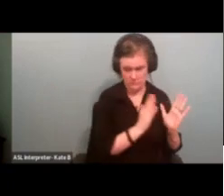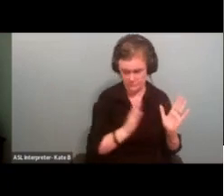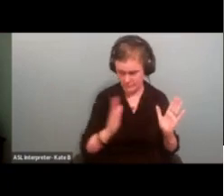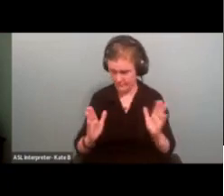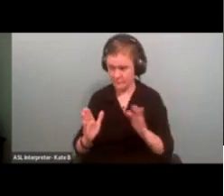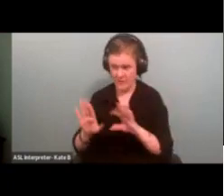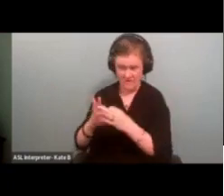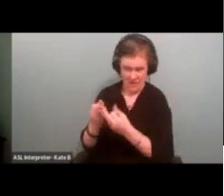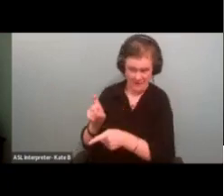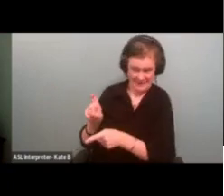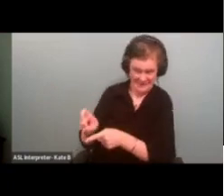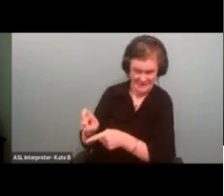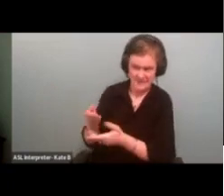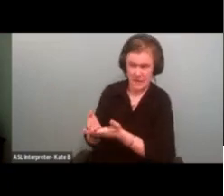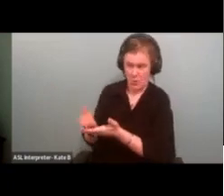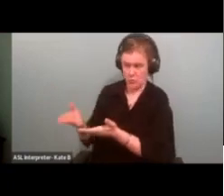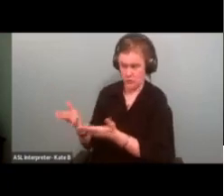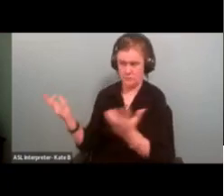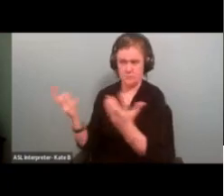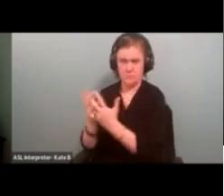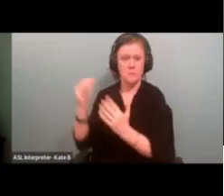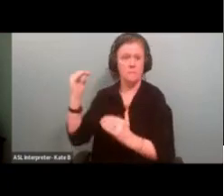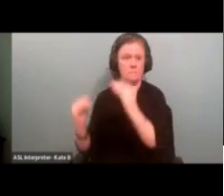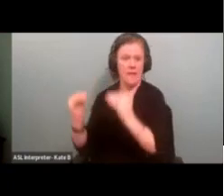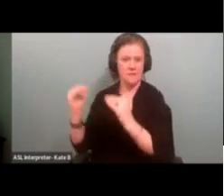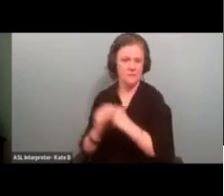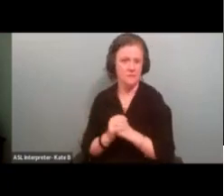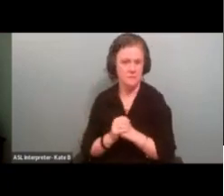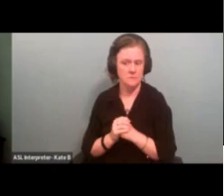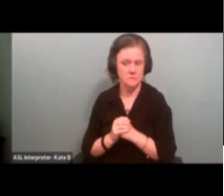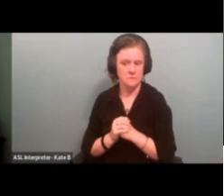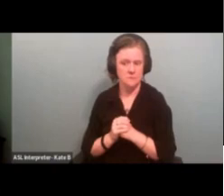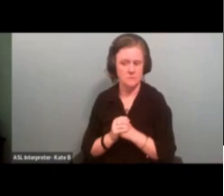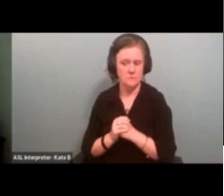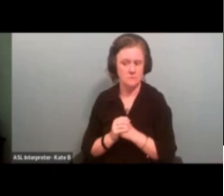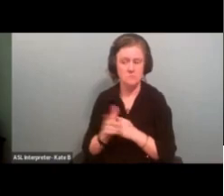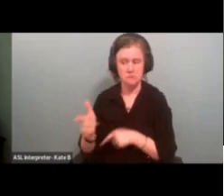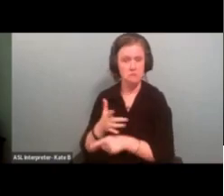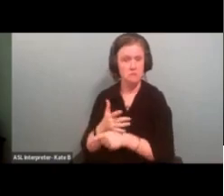needs and resources are balanced, that families are confident that they have the